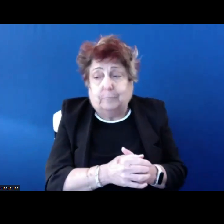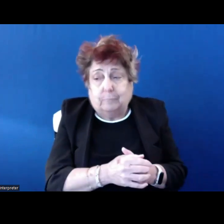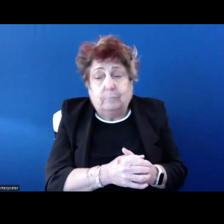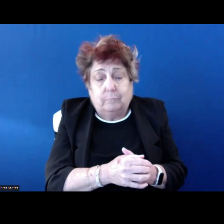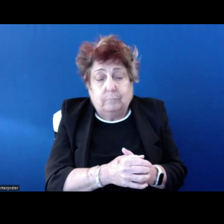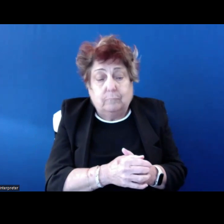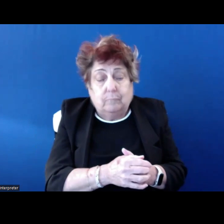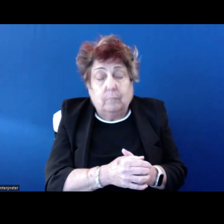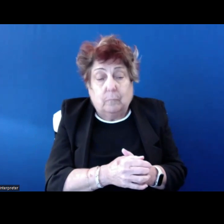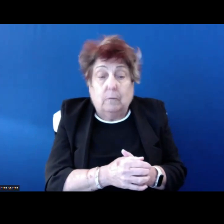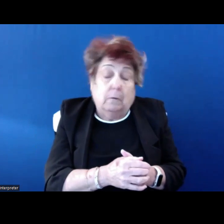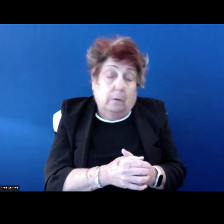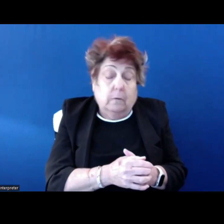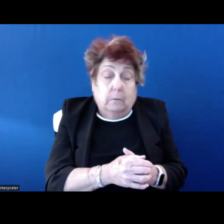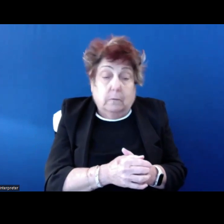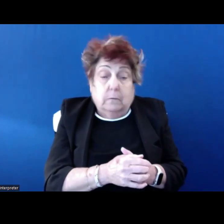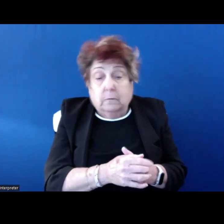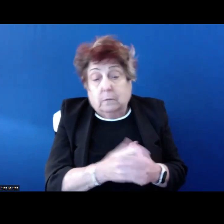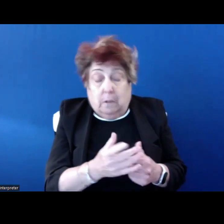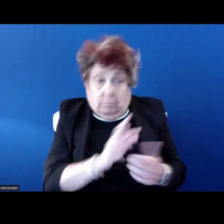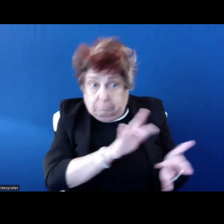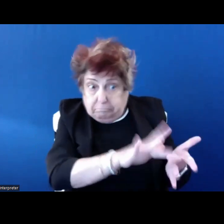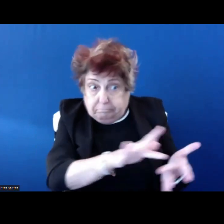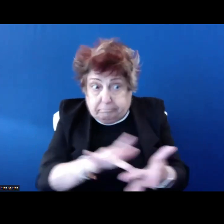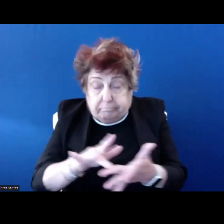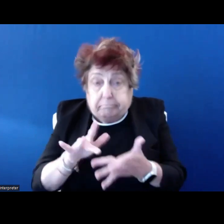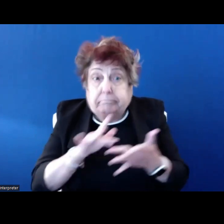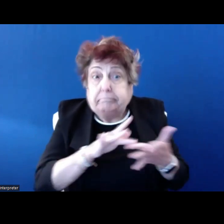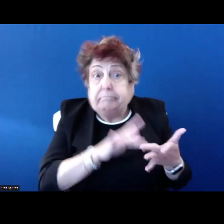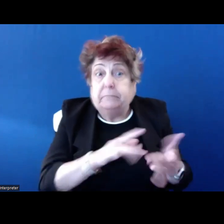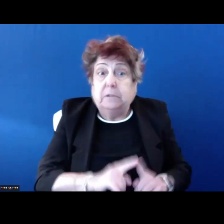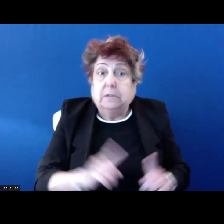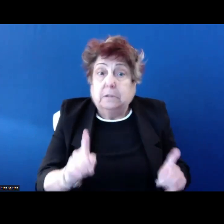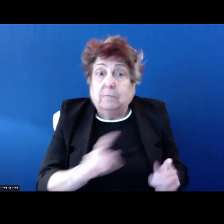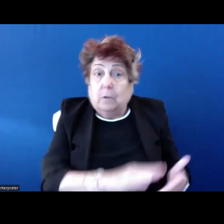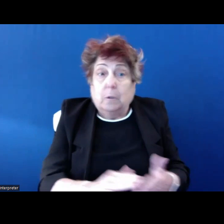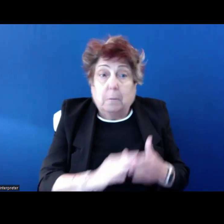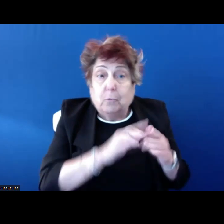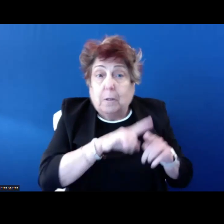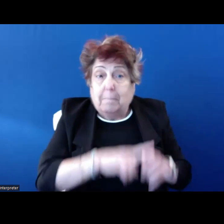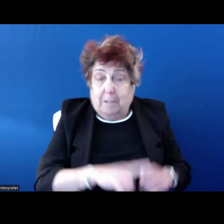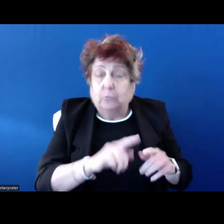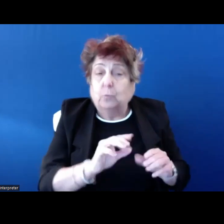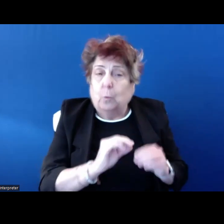look and kind of reach out to community-based organizations that you are working with in order to help build out the